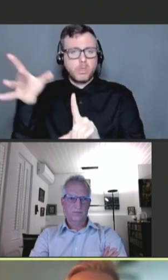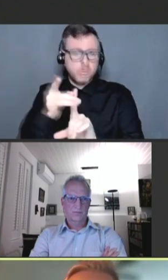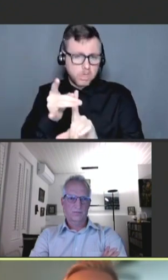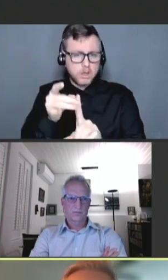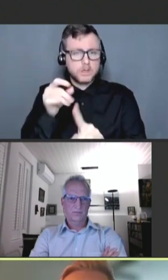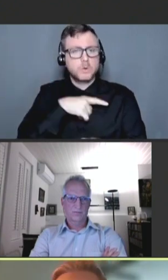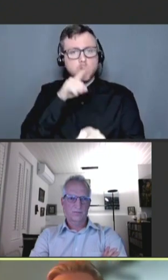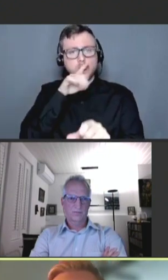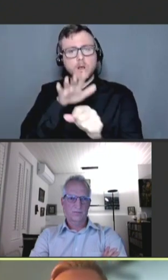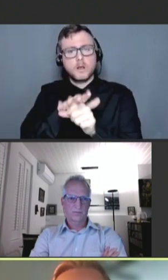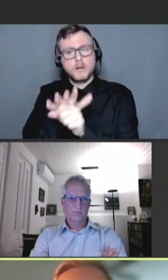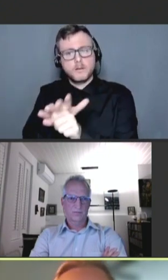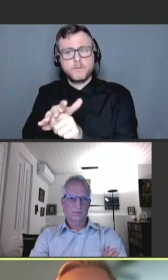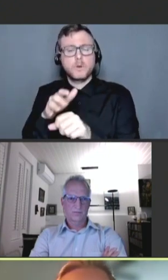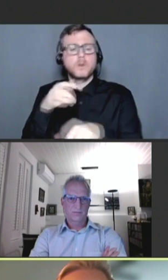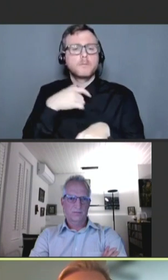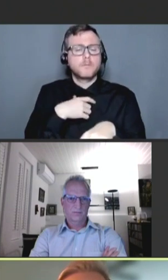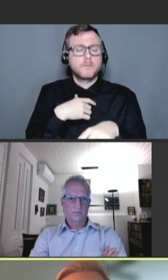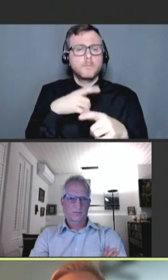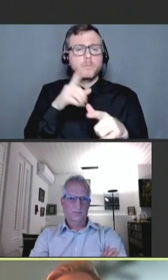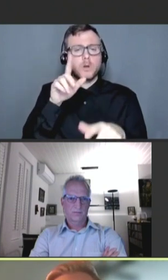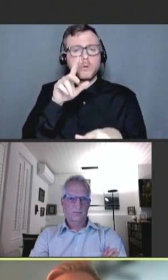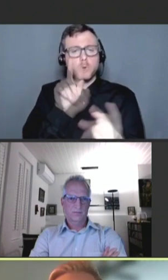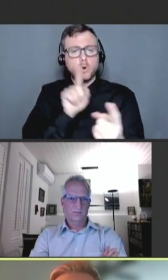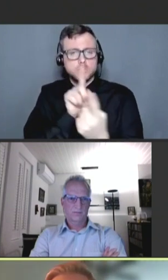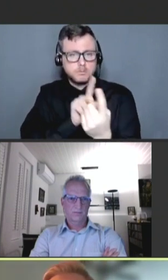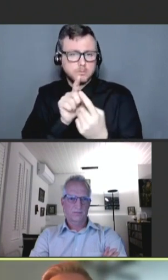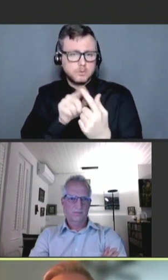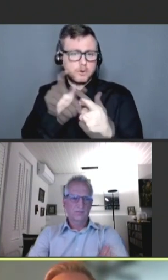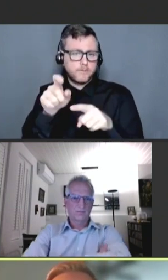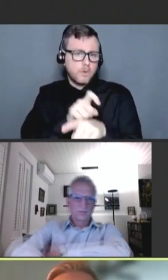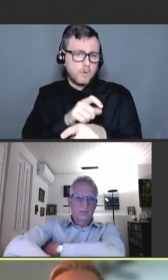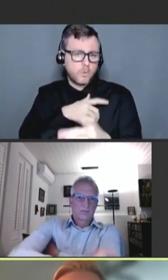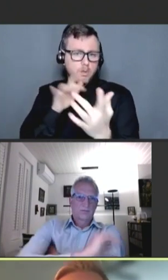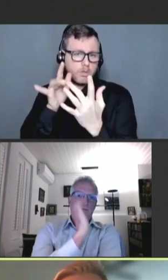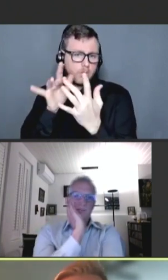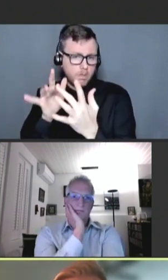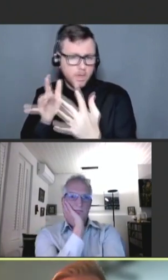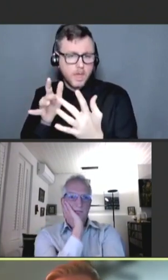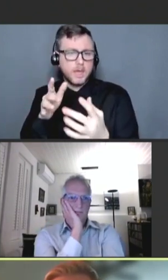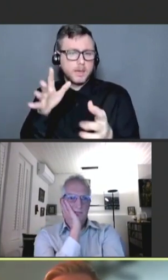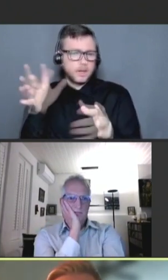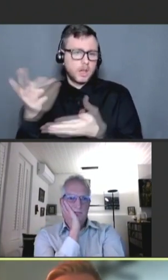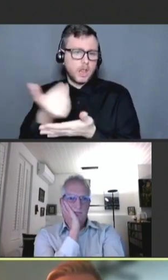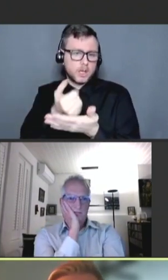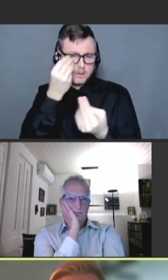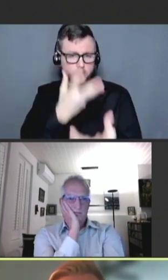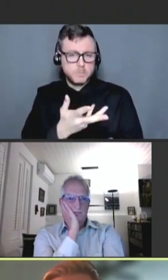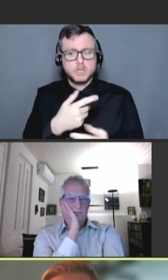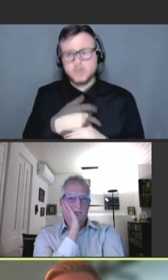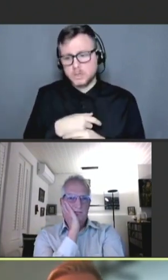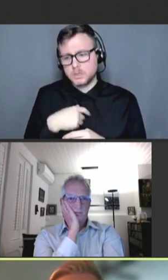personal and electronic means. And we included any type of symptom across all organ systems